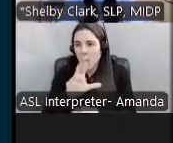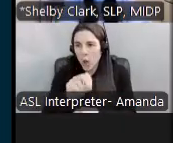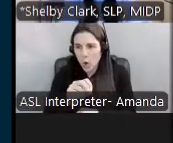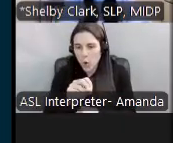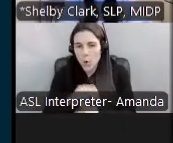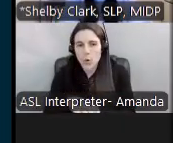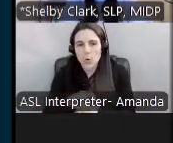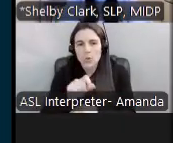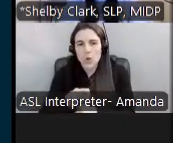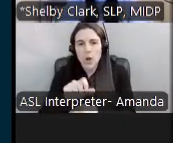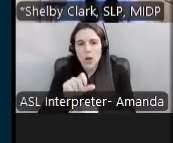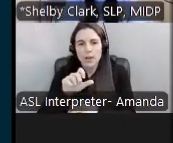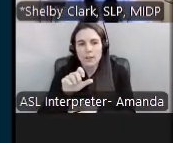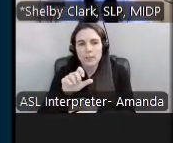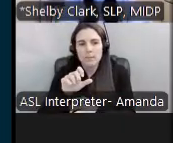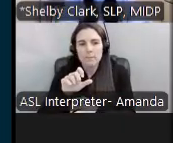and we will get you on the schedule